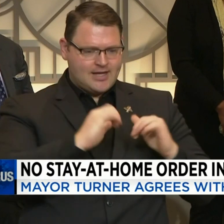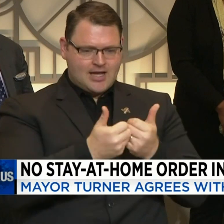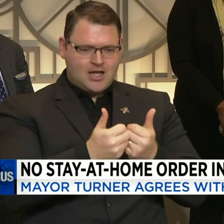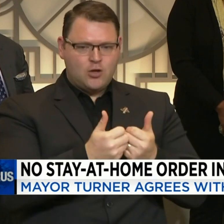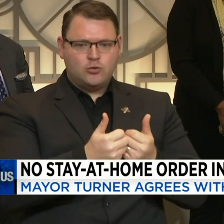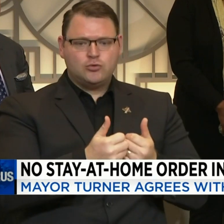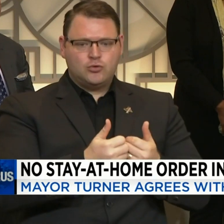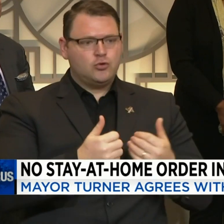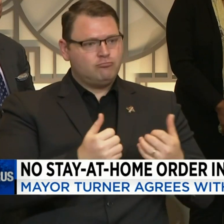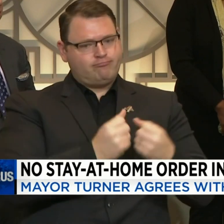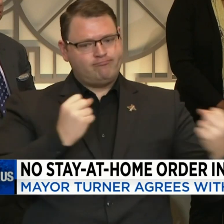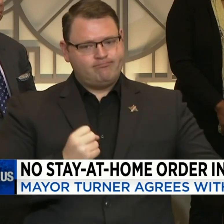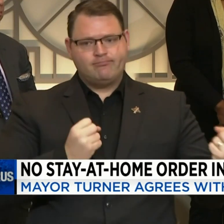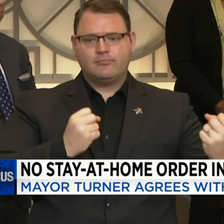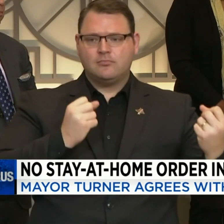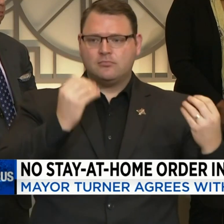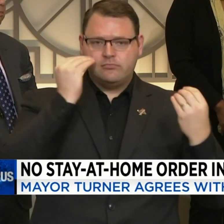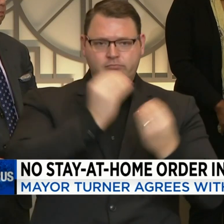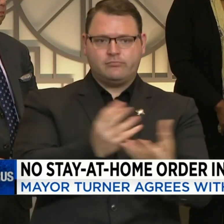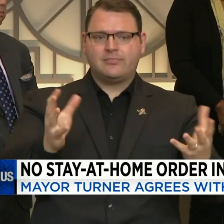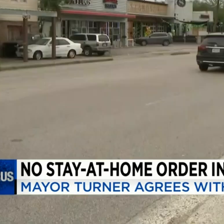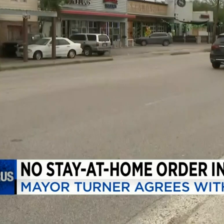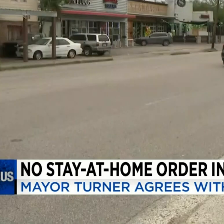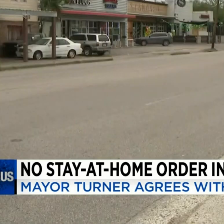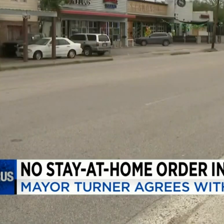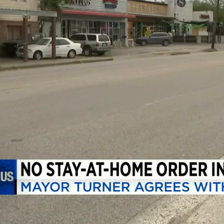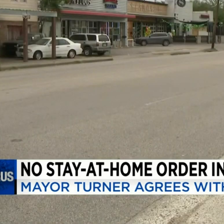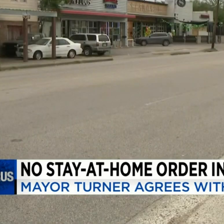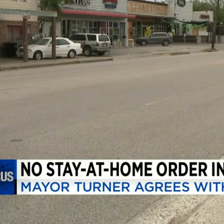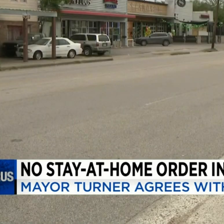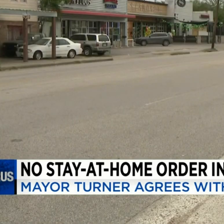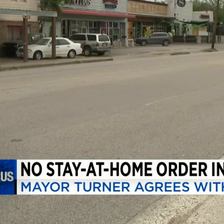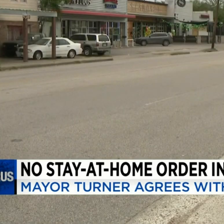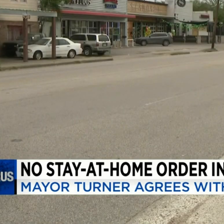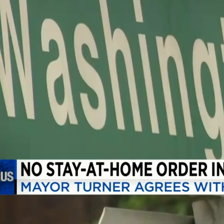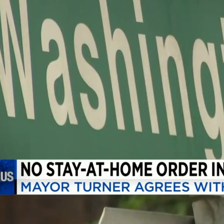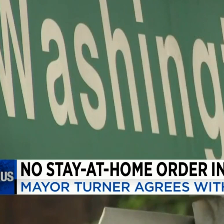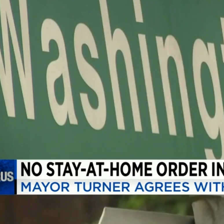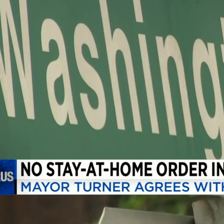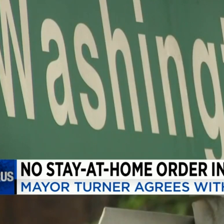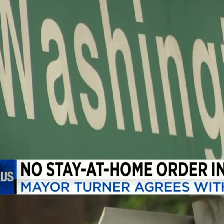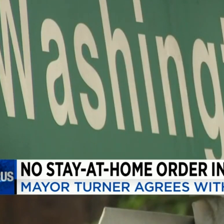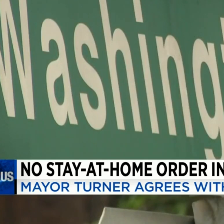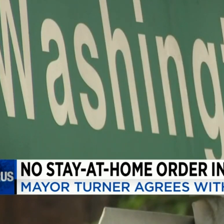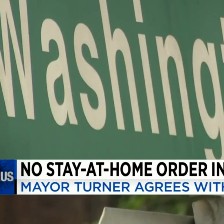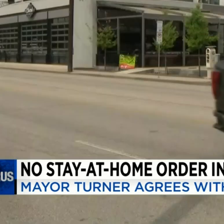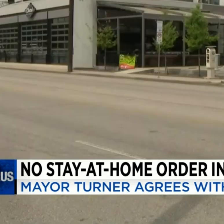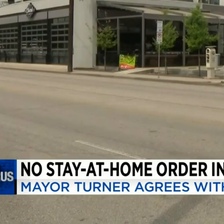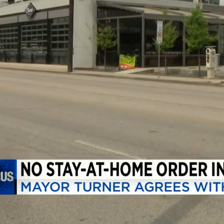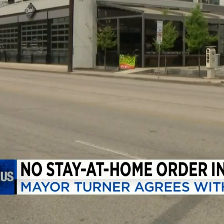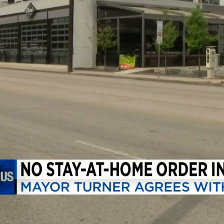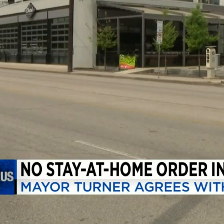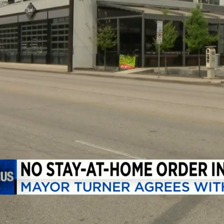LIQUOR STORES THE QUESTION THEN BECOMES WHAT ARE RETRYING TO BECOMES WHAT ARE RETRYING TO ACHIEVE AND HOW HE DO WE DO IT ACHIEVE AND HOW HE DO WE DO IT IN A TRUTHFUL WAY WITH PEOPLE IN A TRUTHFUL WAY WITH PEOPLE LOOKING FOR GUIDANCE AND LOOKING FOR GUIDANCE AND DIRECTION.